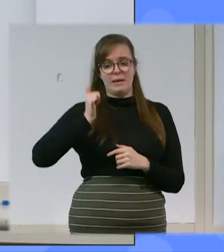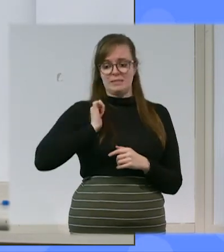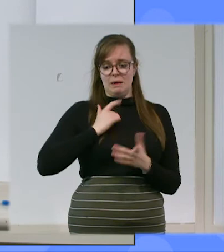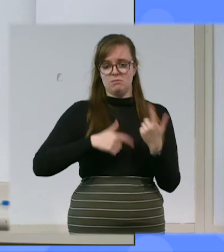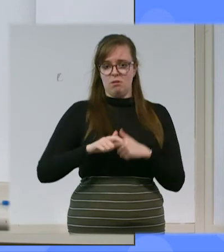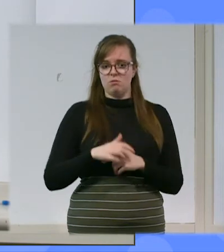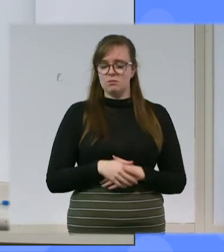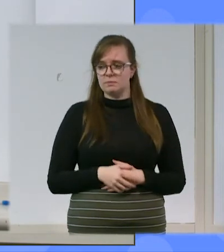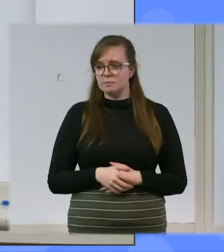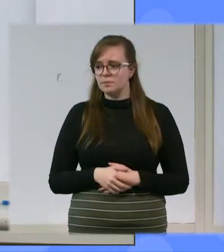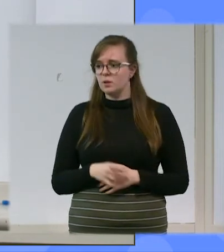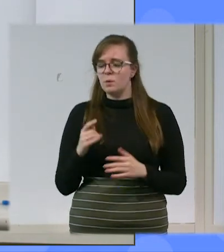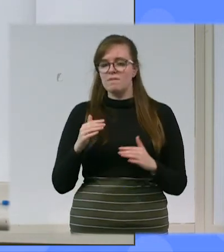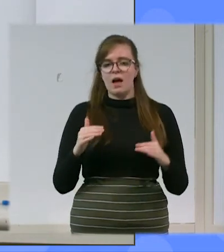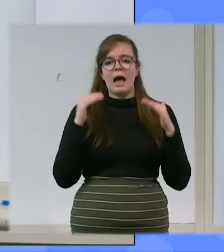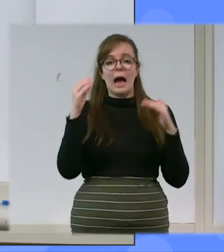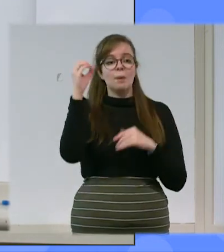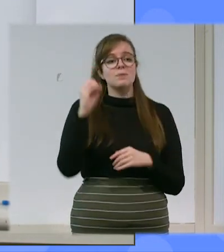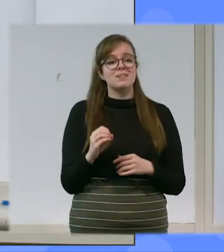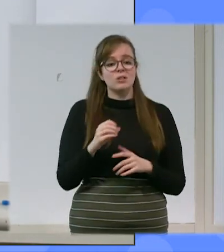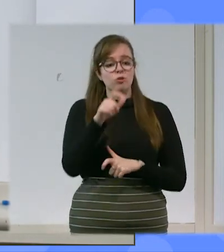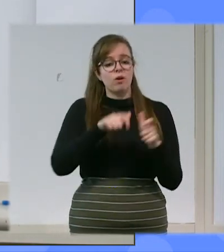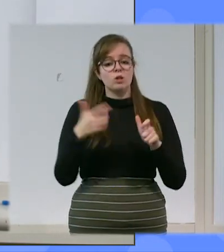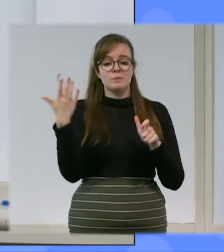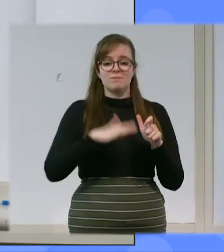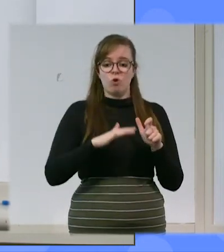propensity of your customers come from overseas and I'm going to fly we have